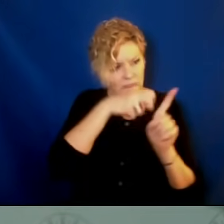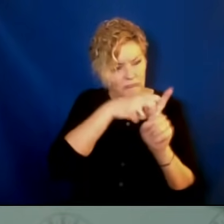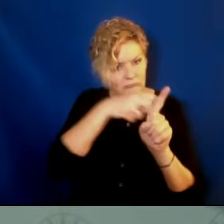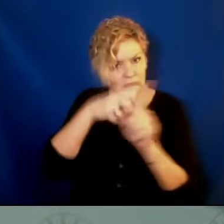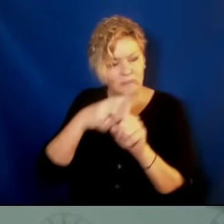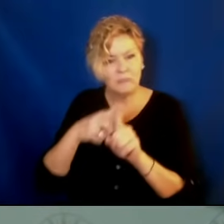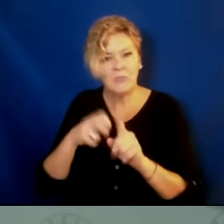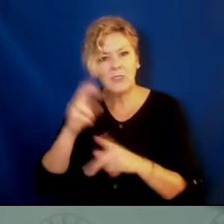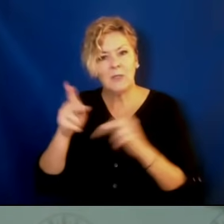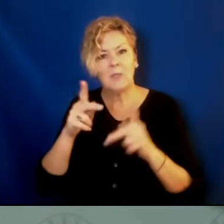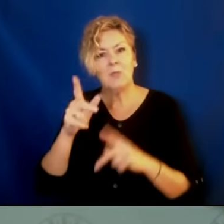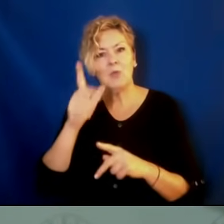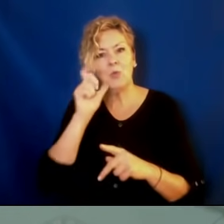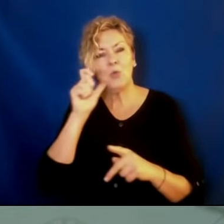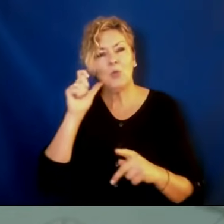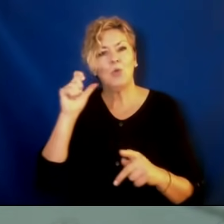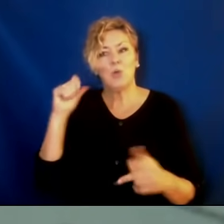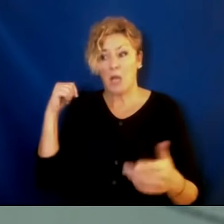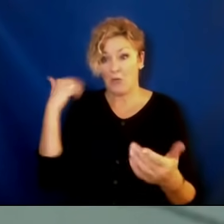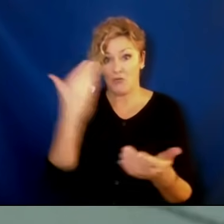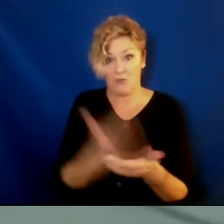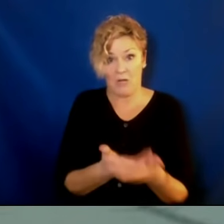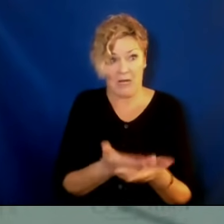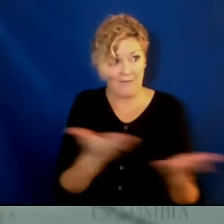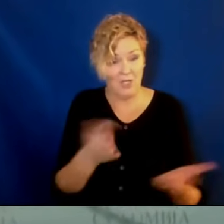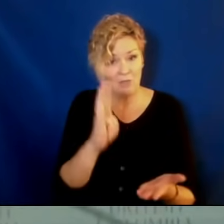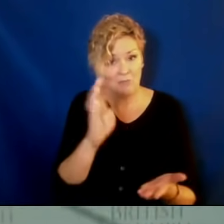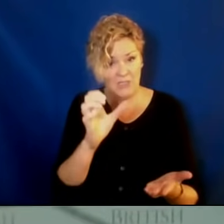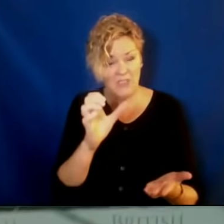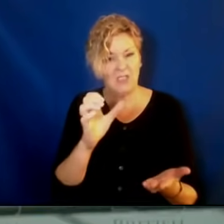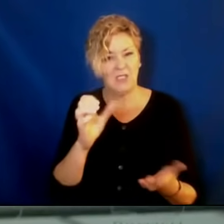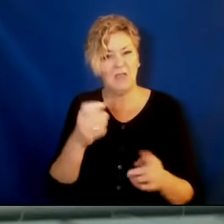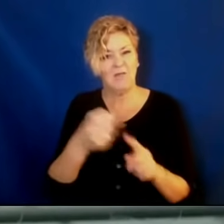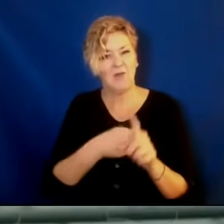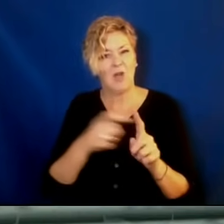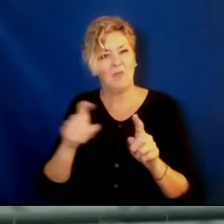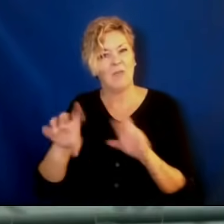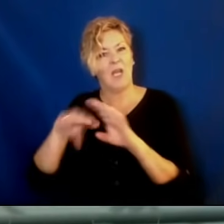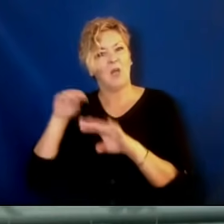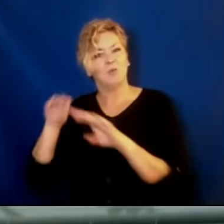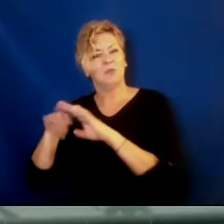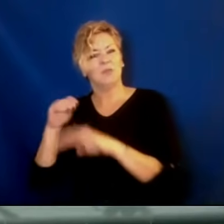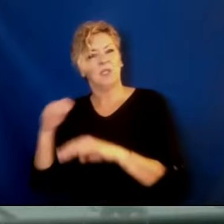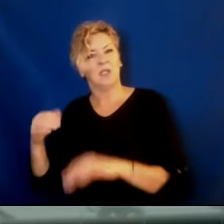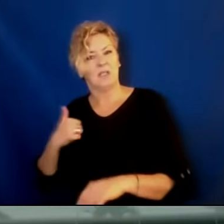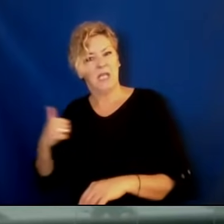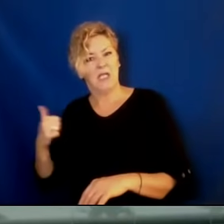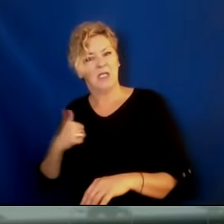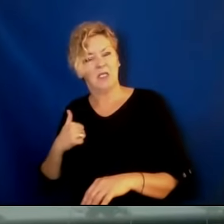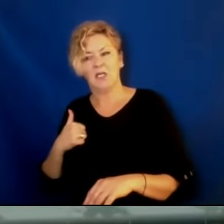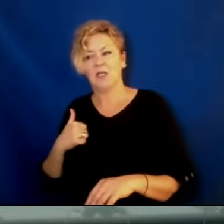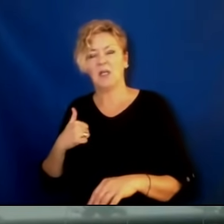Do you have a follow-up, Shannon? Yes, for Minister Dix. In the past couple of weeks, people from other